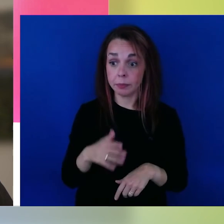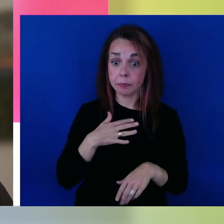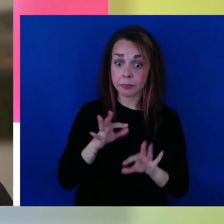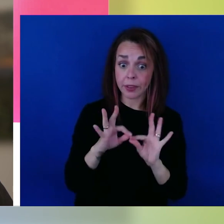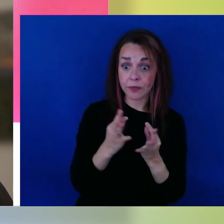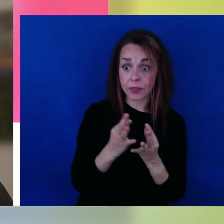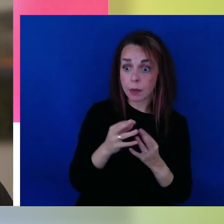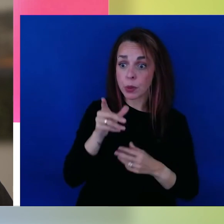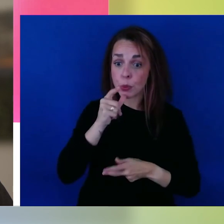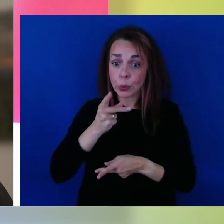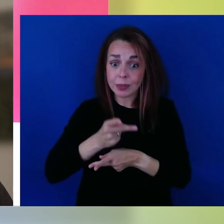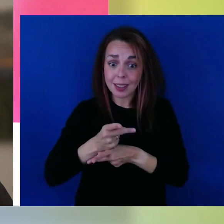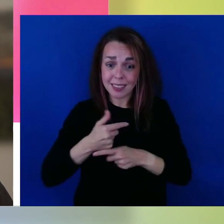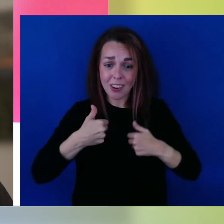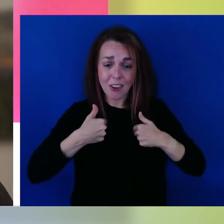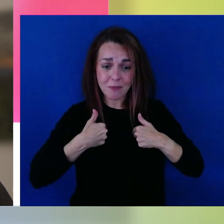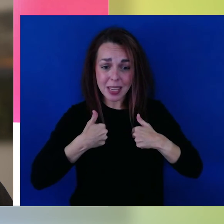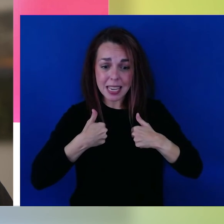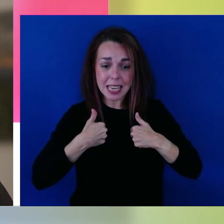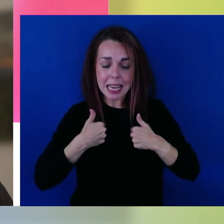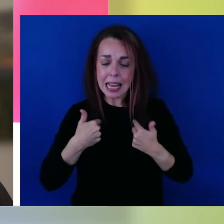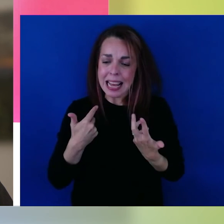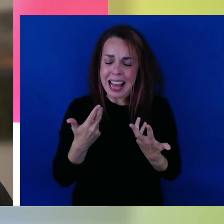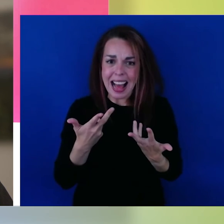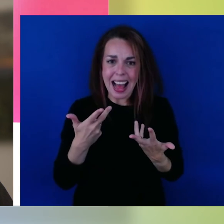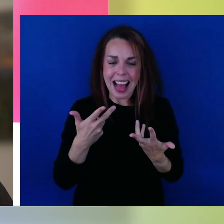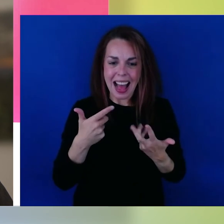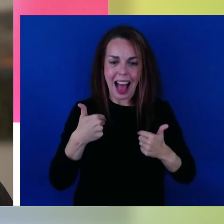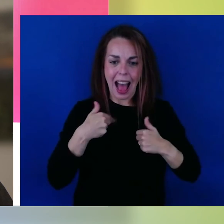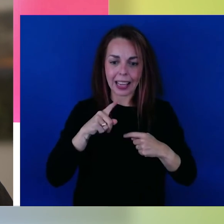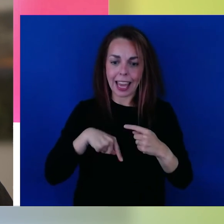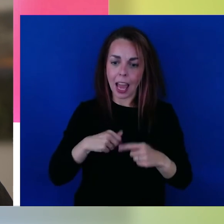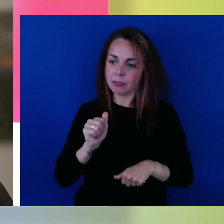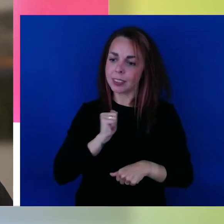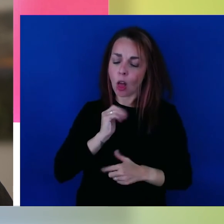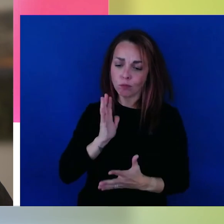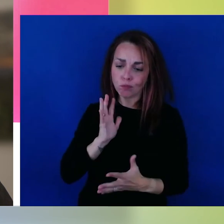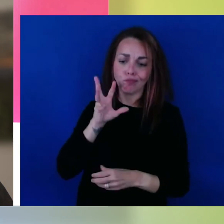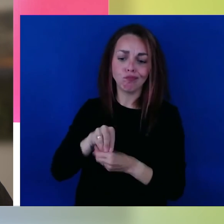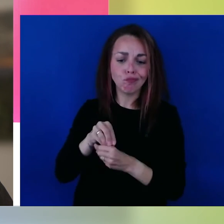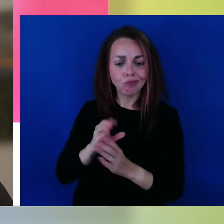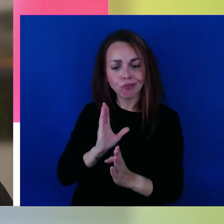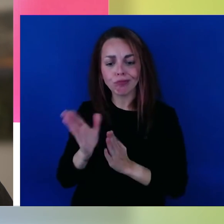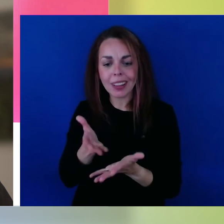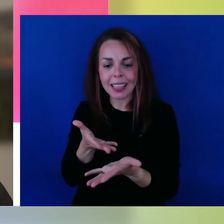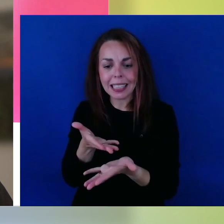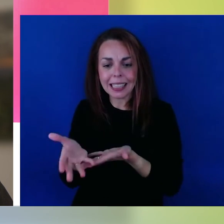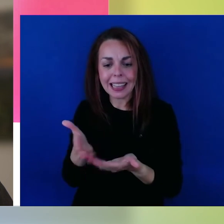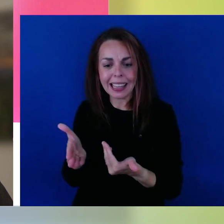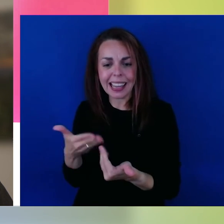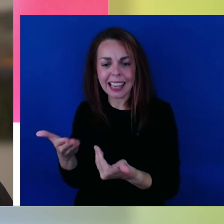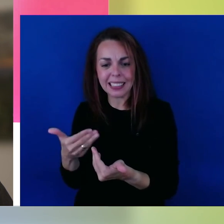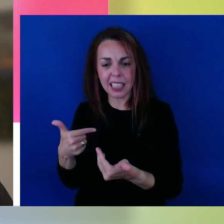Not being able to be the actively involved and engaged parent that I've always wanted to be